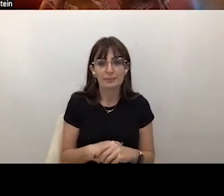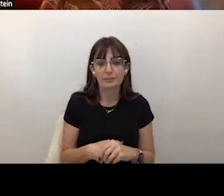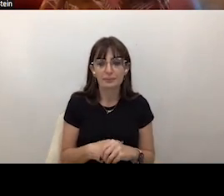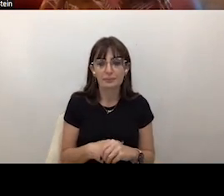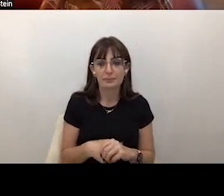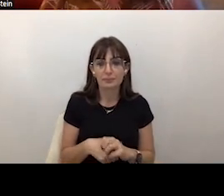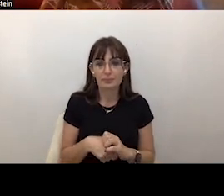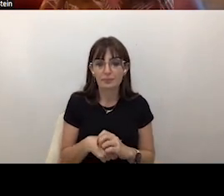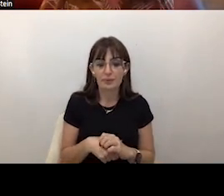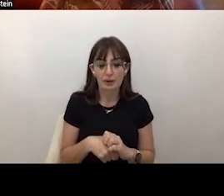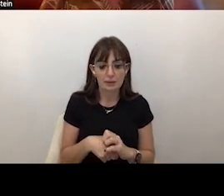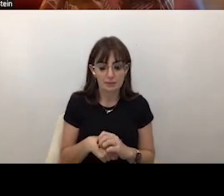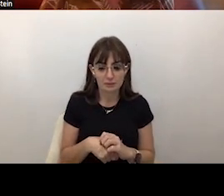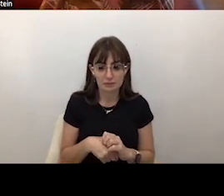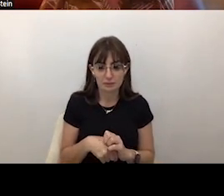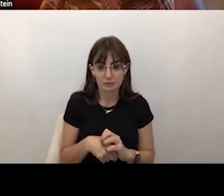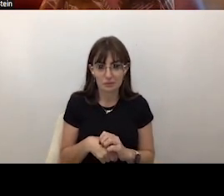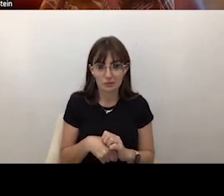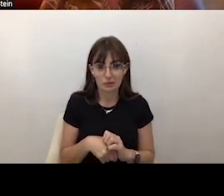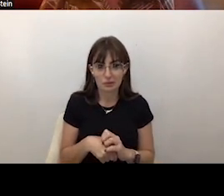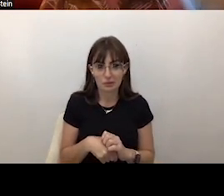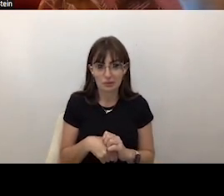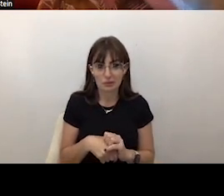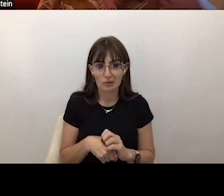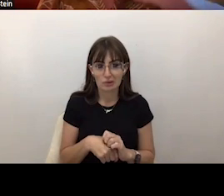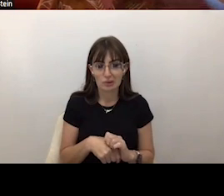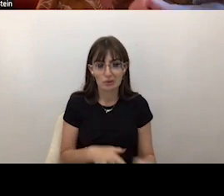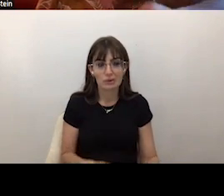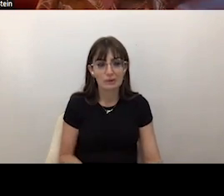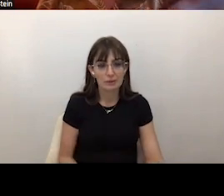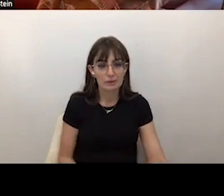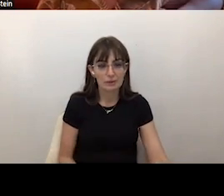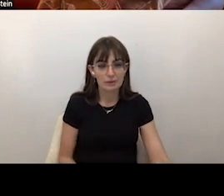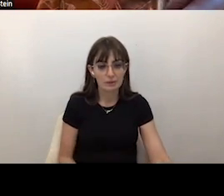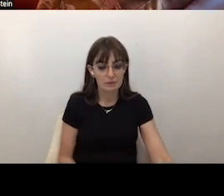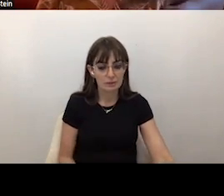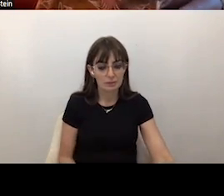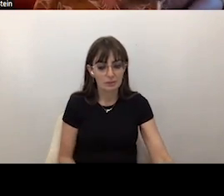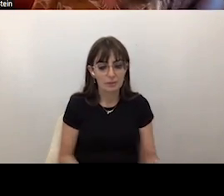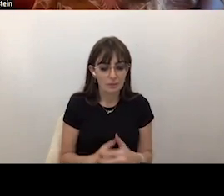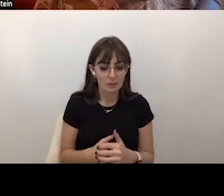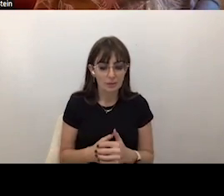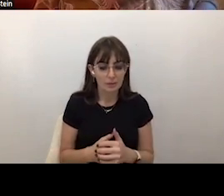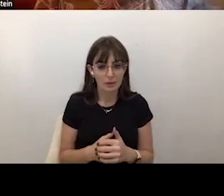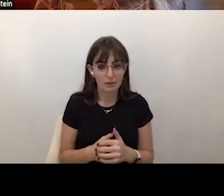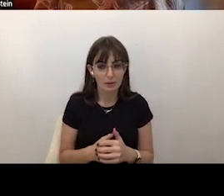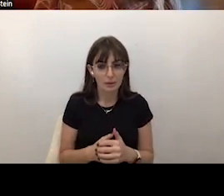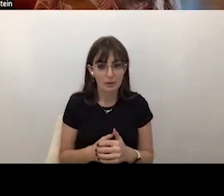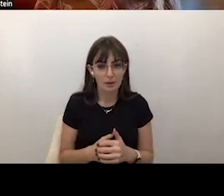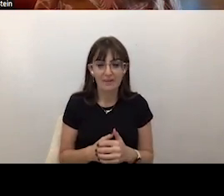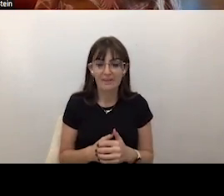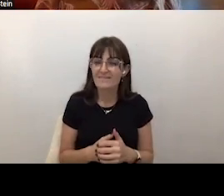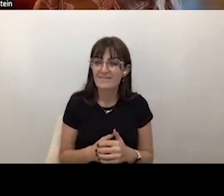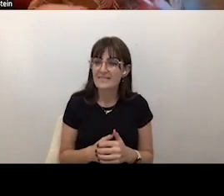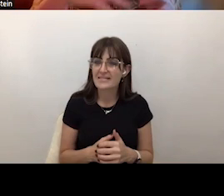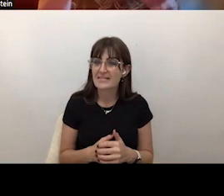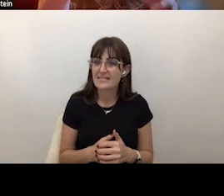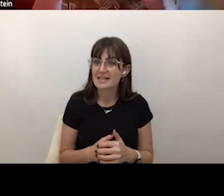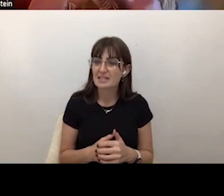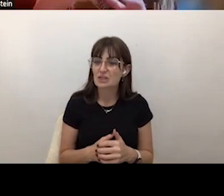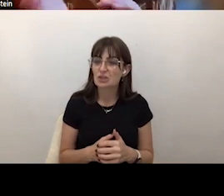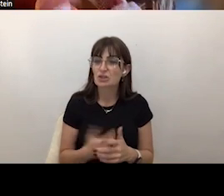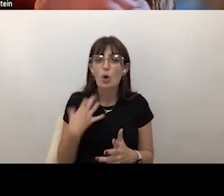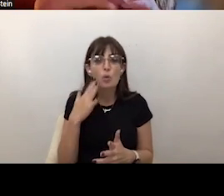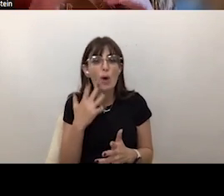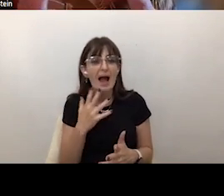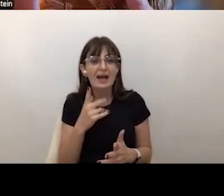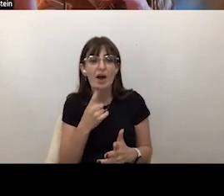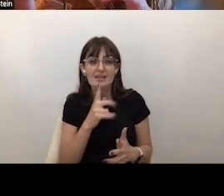actually, should I go here sorry. I will jump back. When it comes to personalising